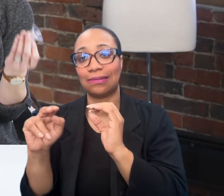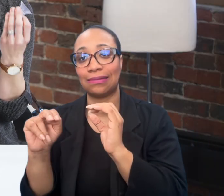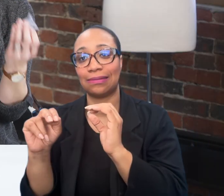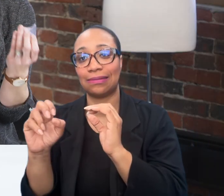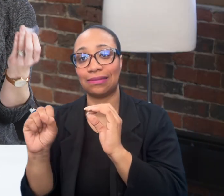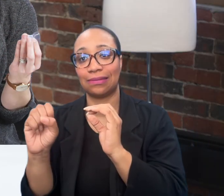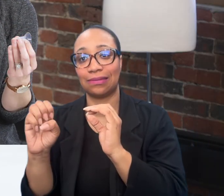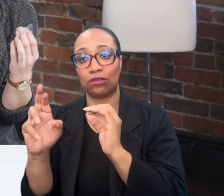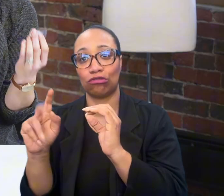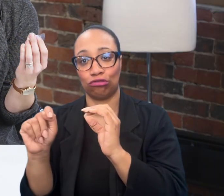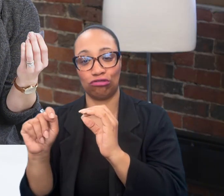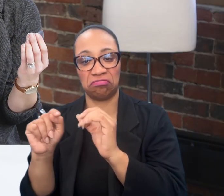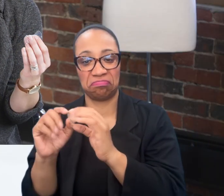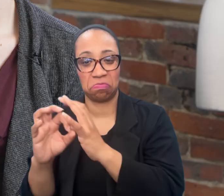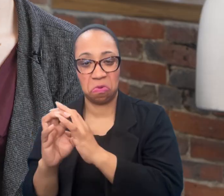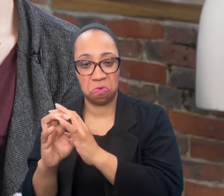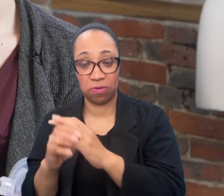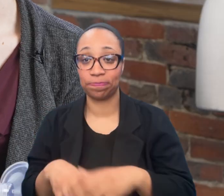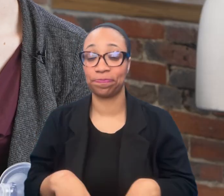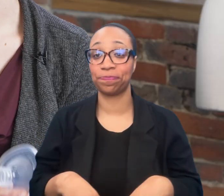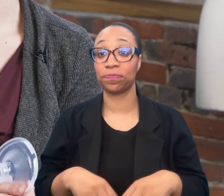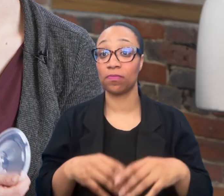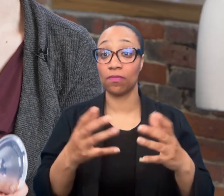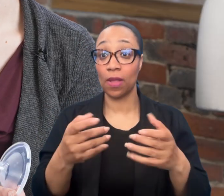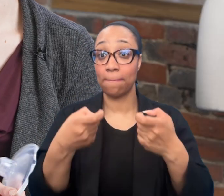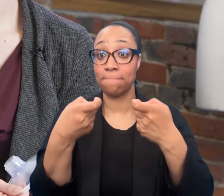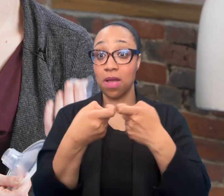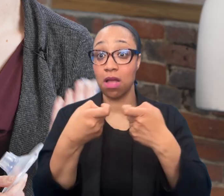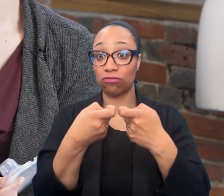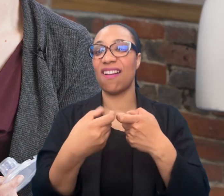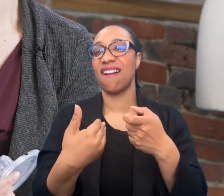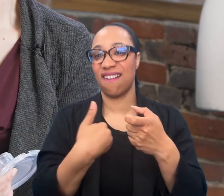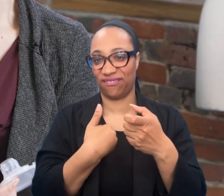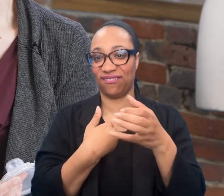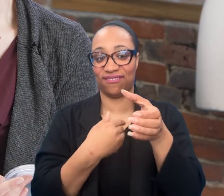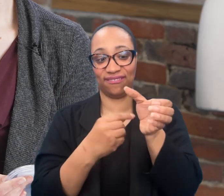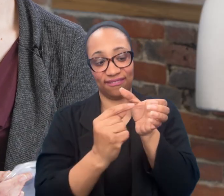you have two different options for that and lastly being a wearable it does need to be rechargeable